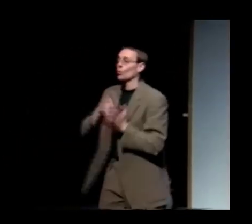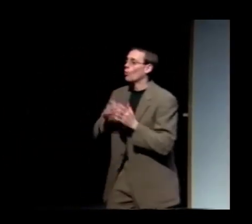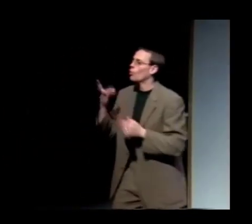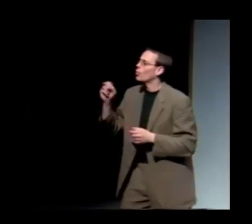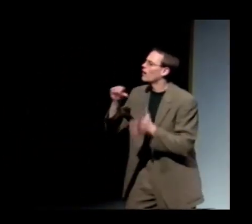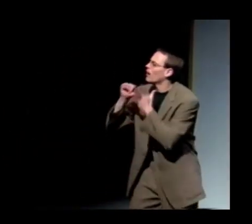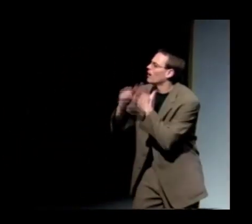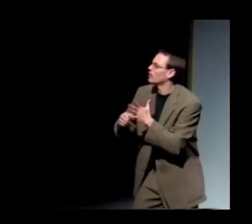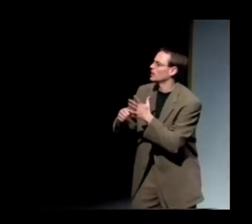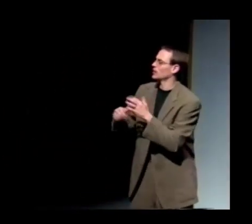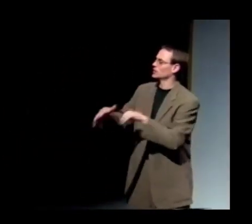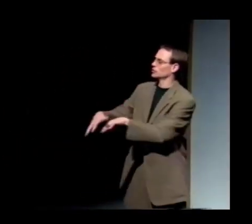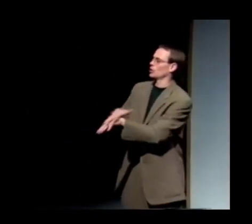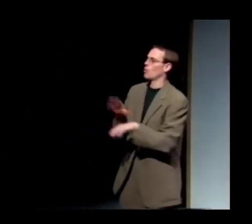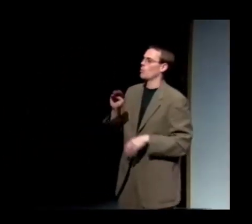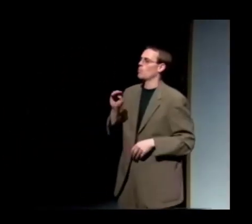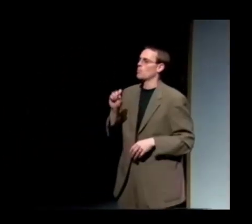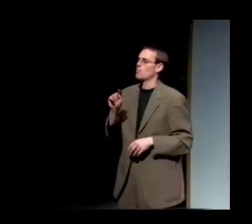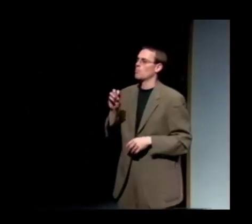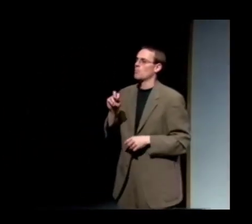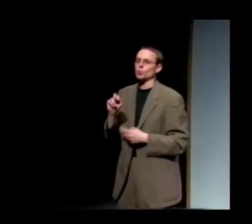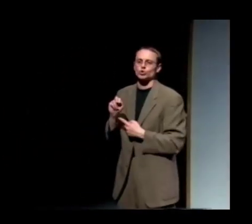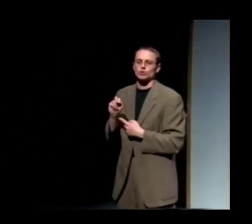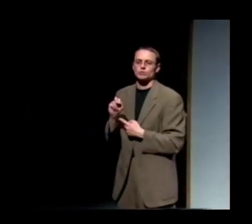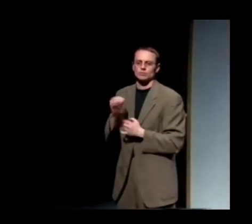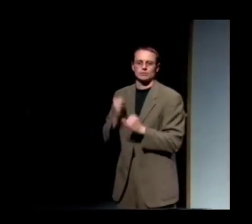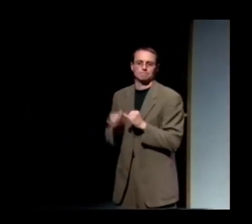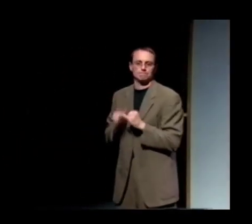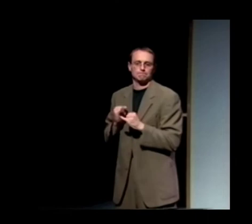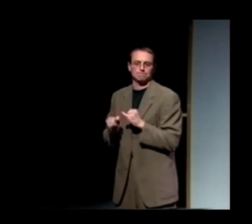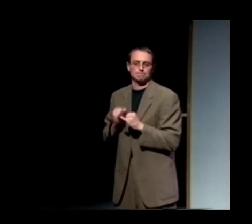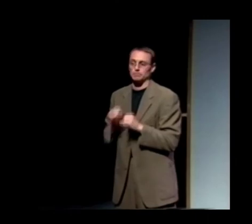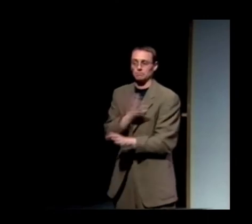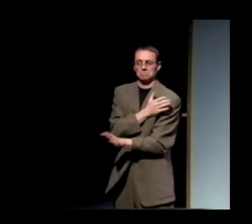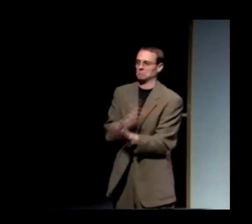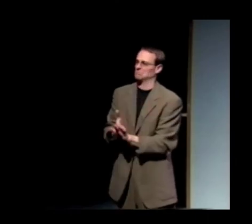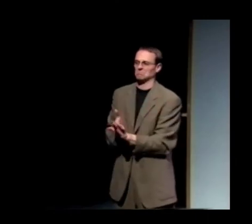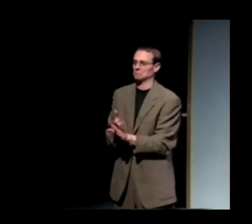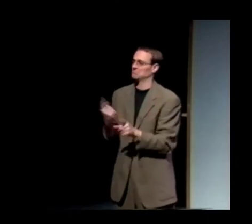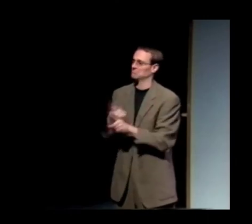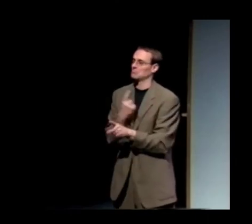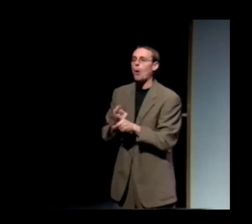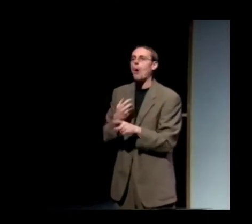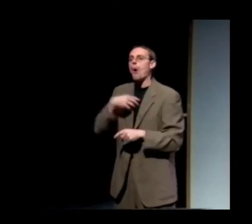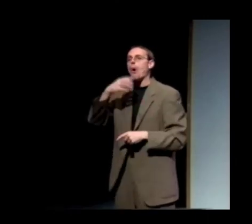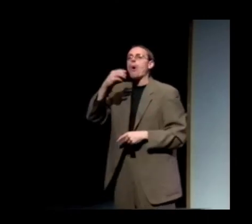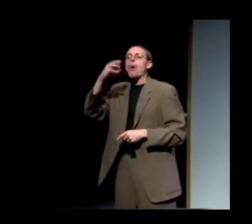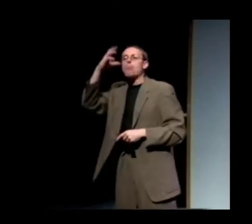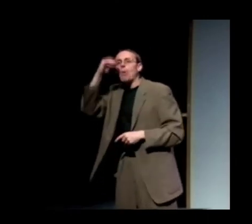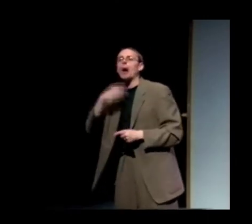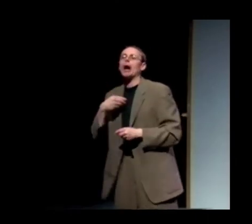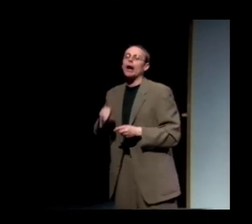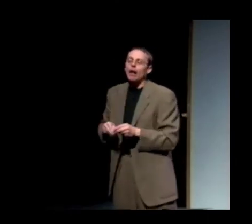AND THEN WHEN THE BOY FINALLY DIED, OK, SO THERE WAS NO SLOW MOTION UNTIL THE END.